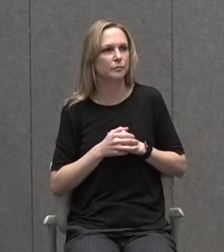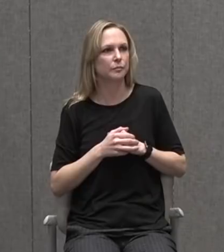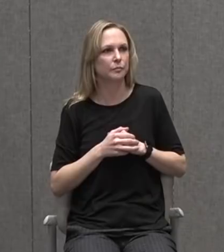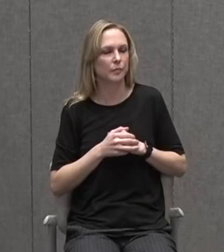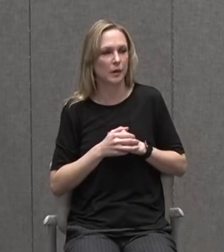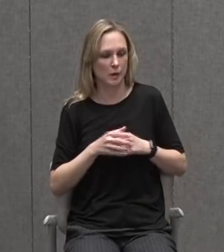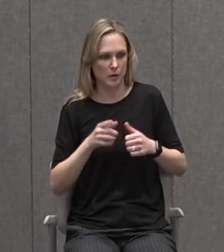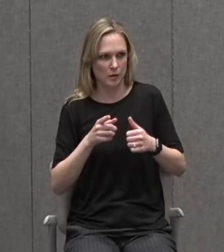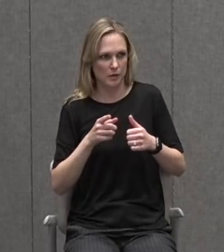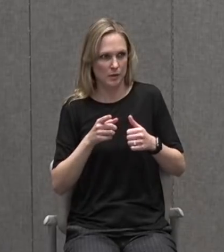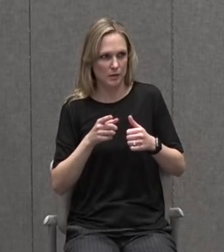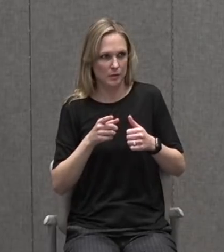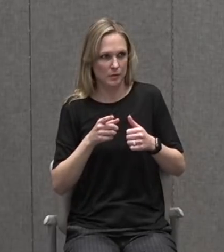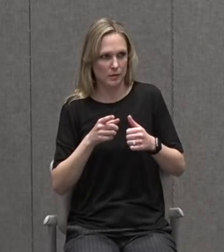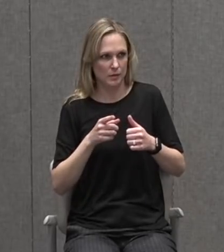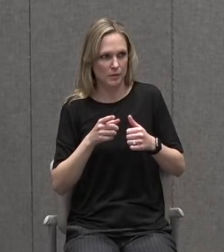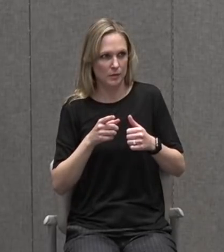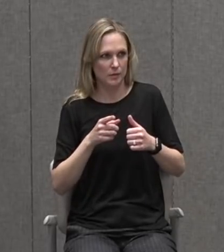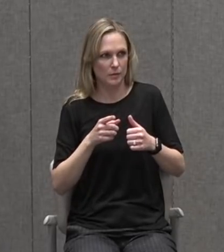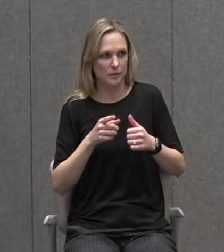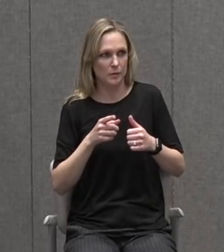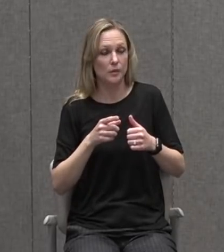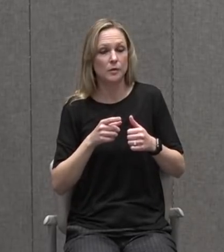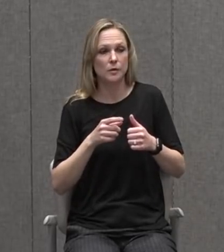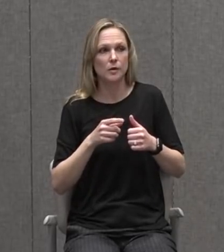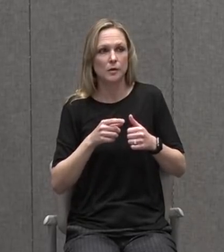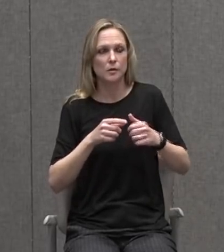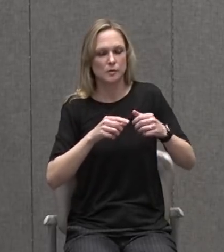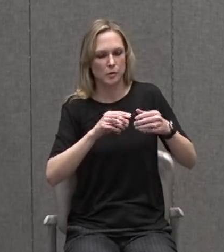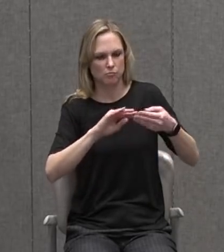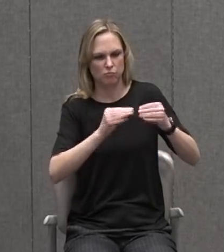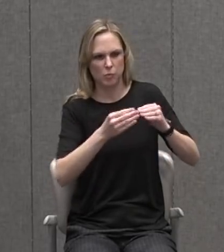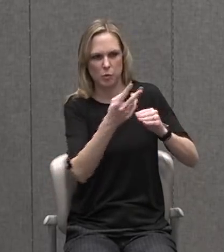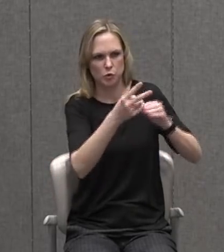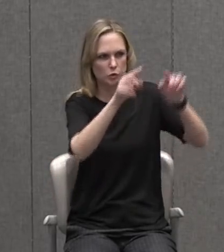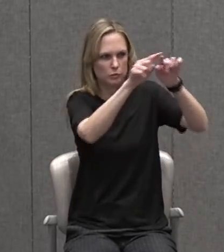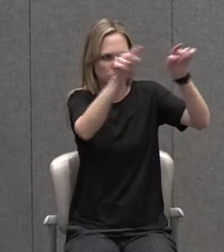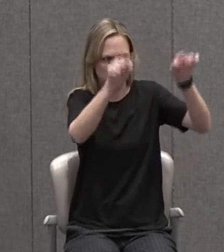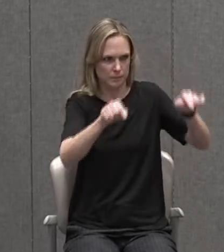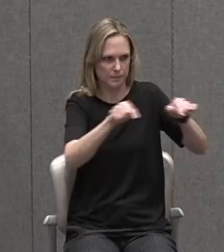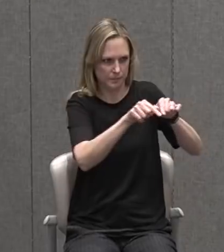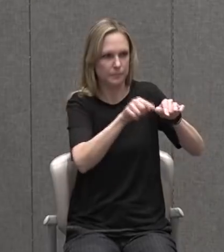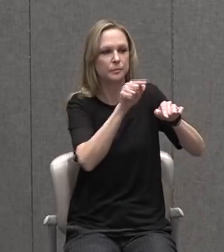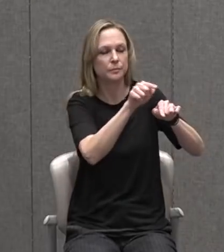So we'll go into the quadrant two. But in quadrant two, we're gonna ask